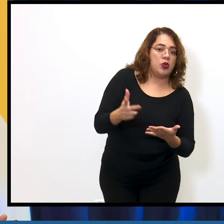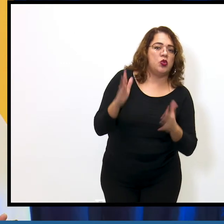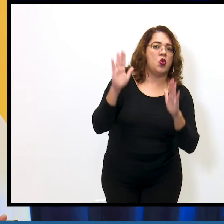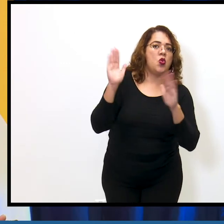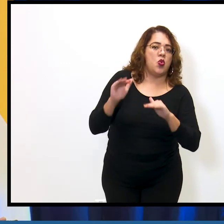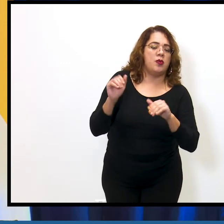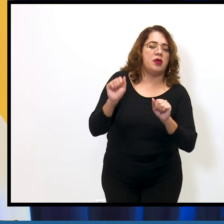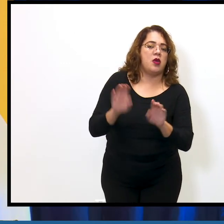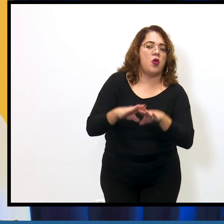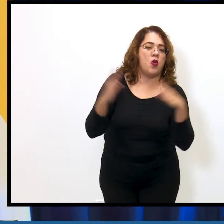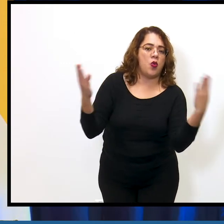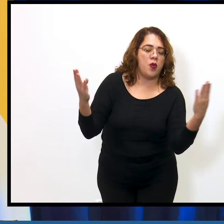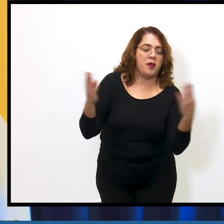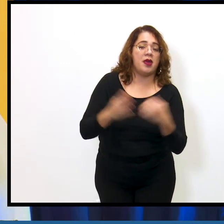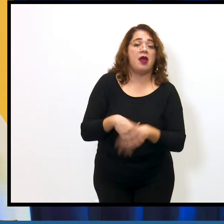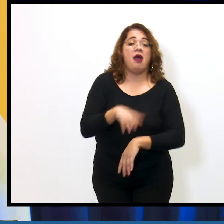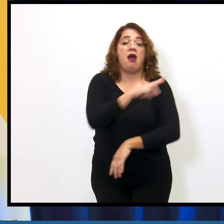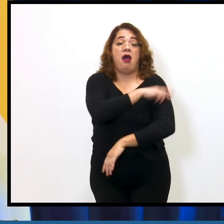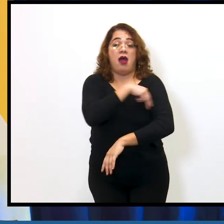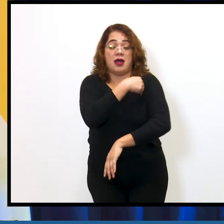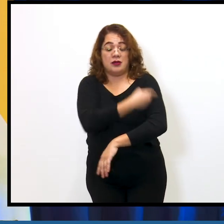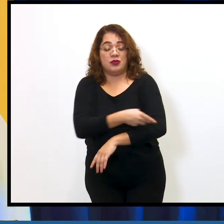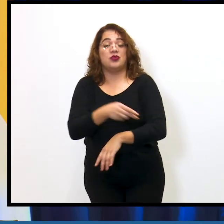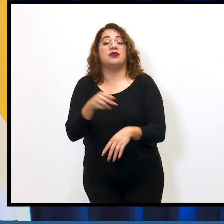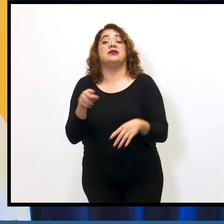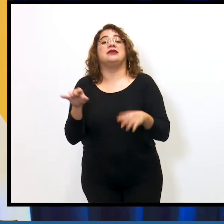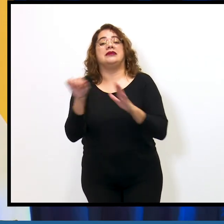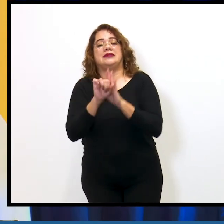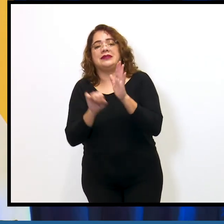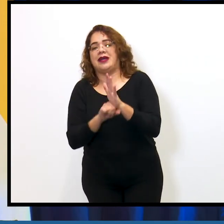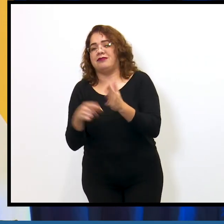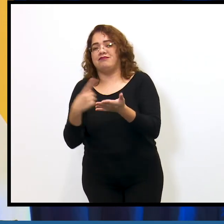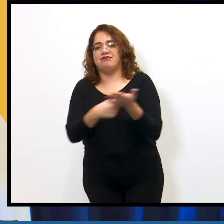the hospital and the state. I will tell you that all of the major issues in reopening the hospital